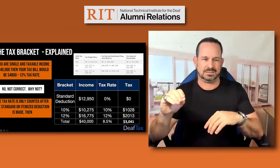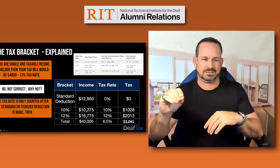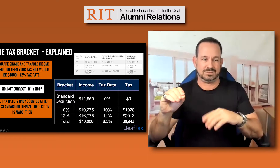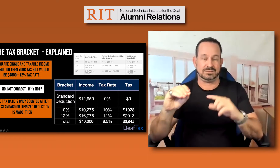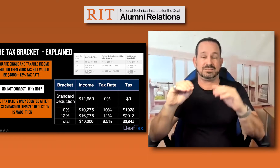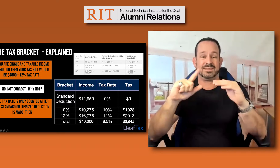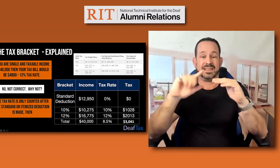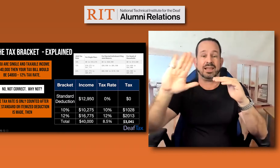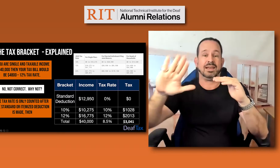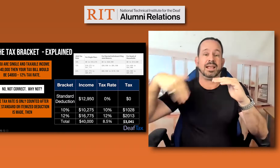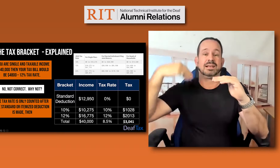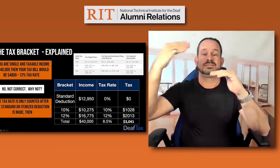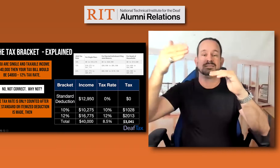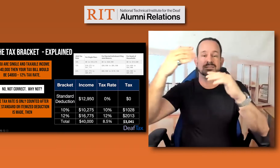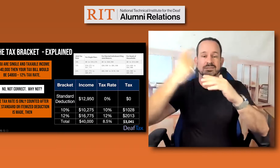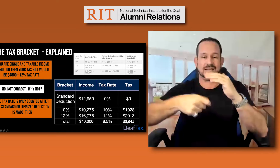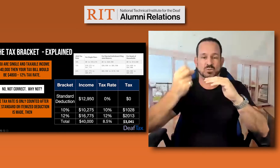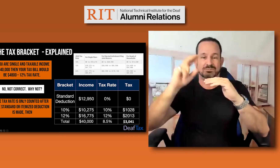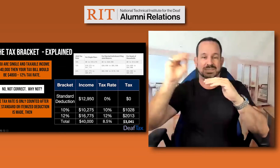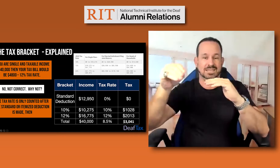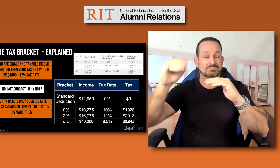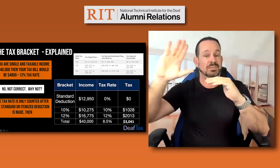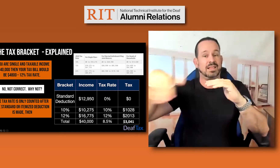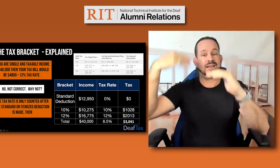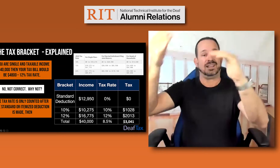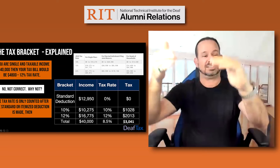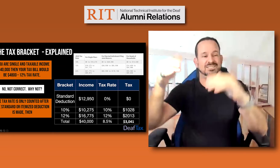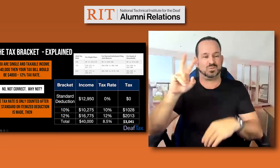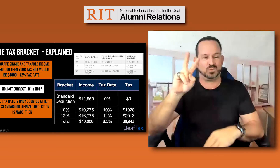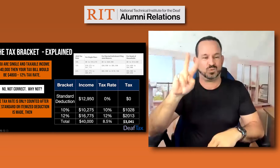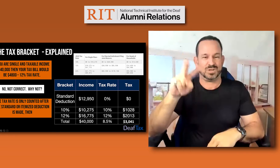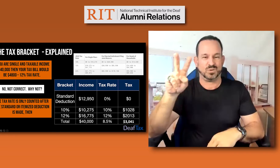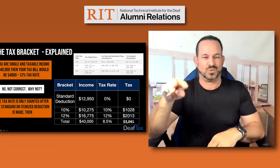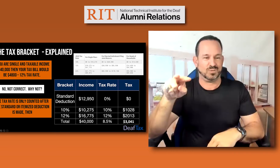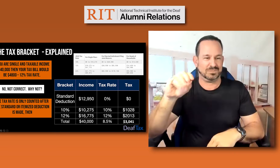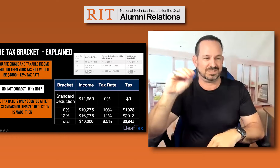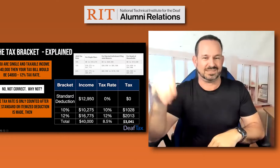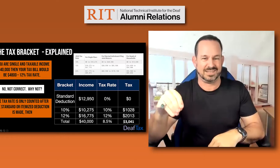Above that, the next, 10,275, is 10%.